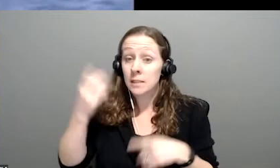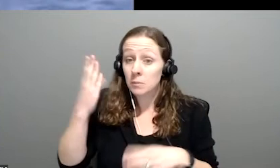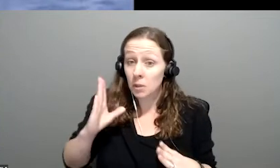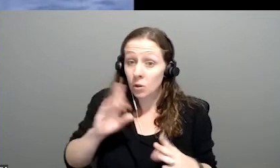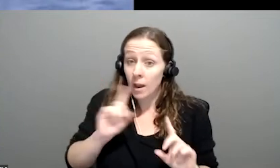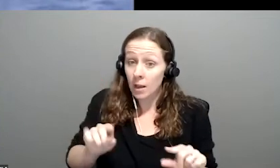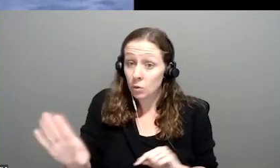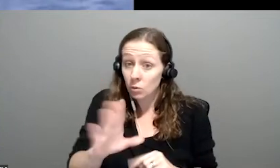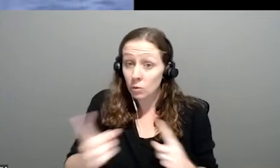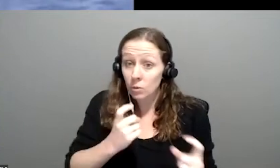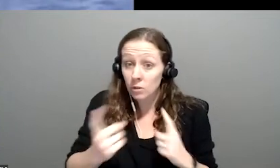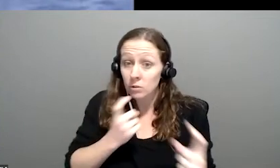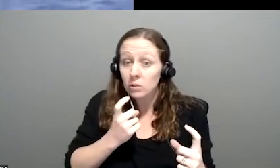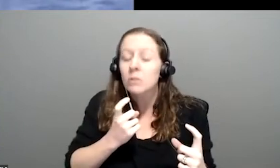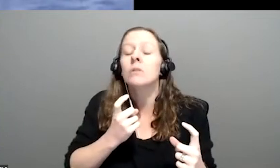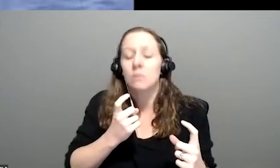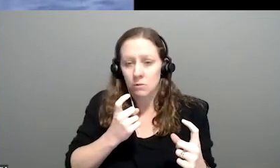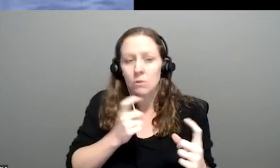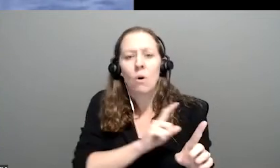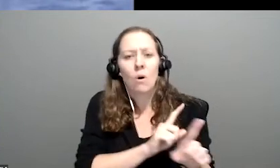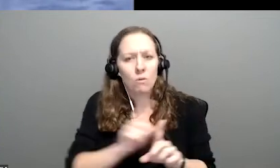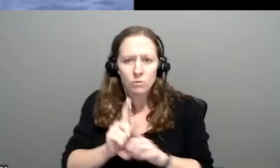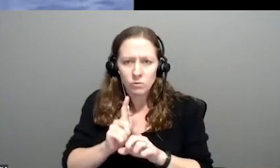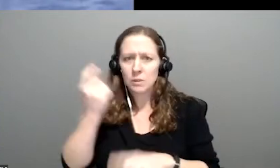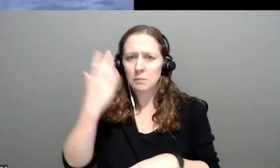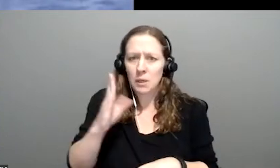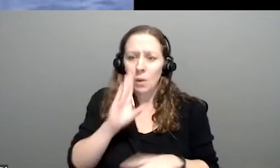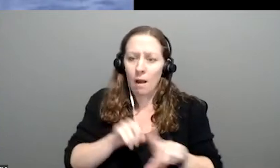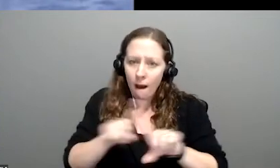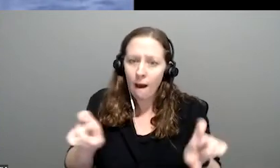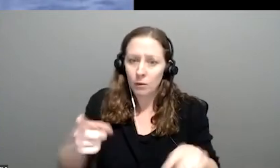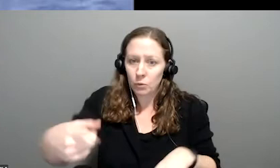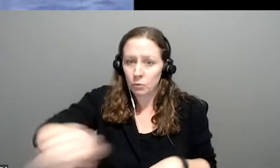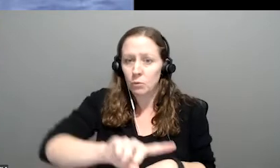but the speakers also have a few questions to everyone who is attending this session.